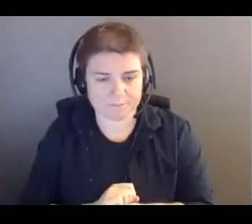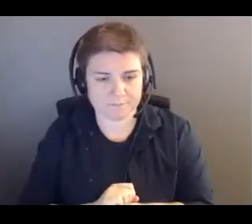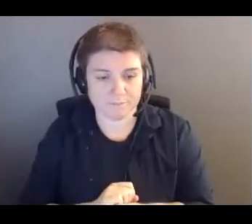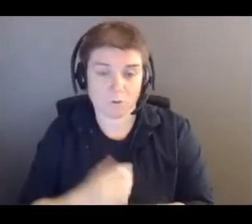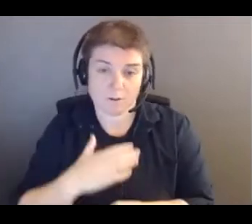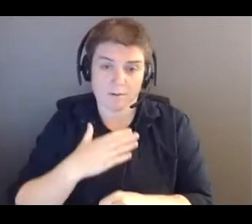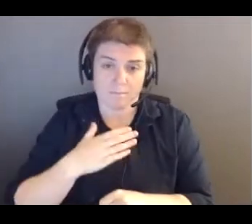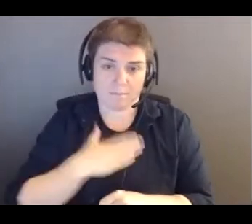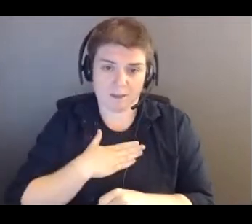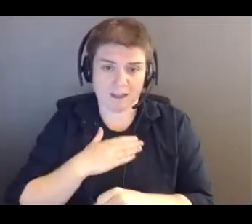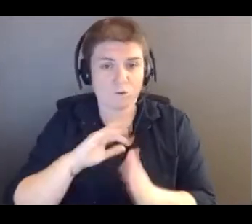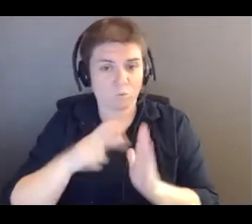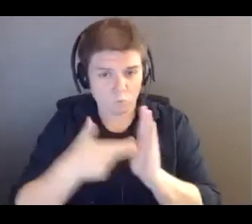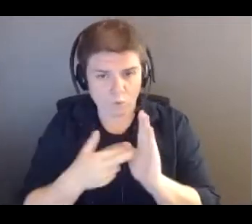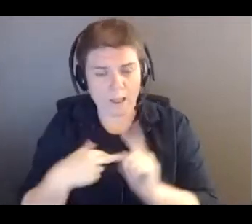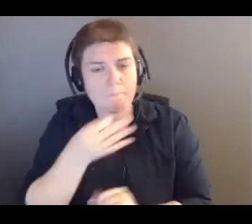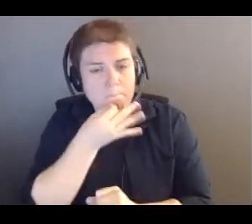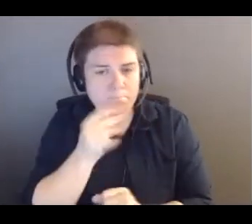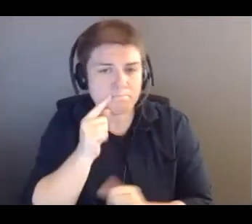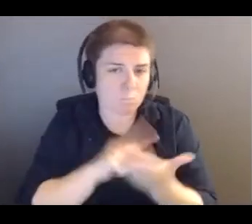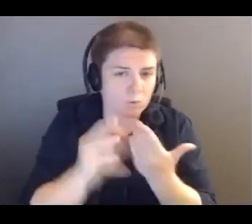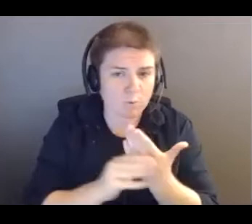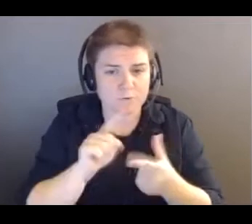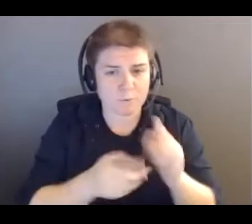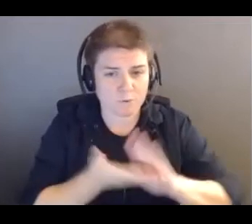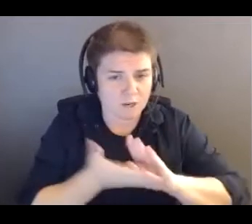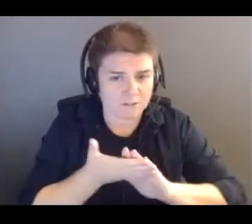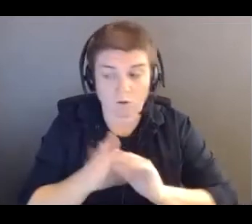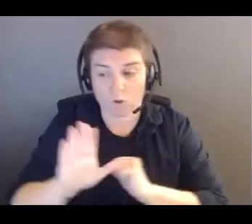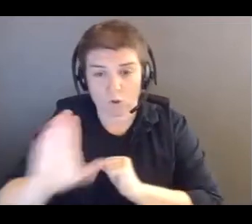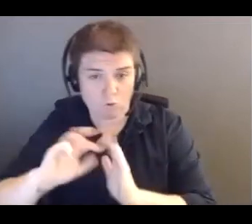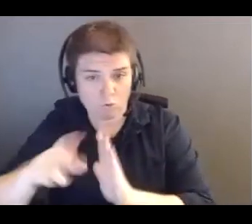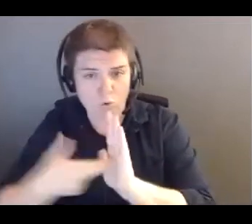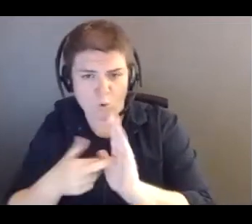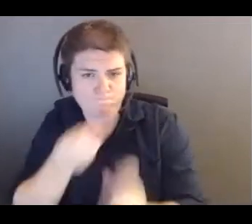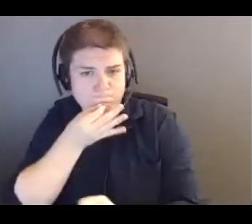an expert in the programs we run, it's your job to be an expert in your own organization;